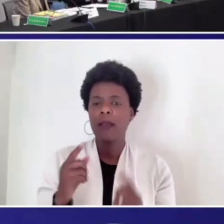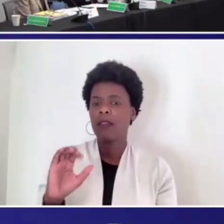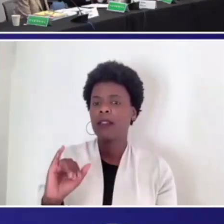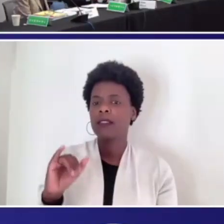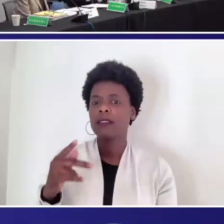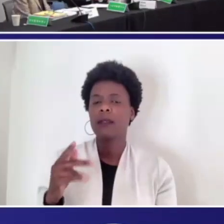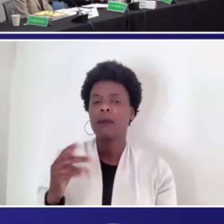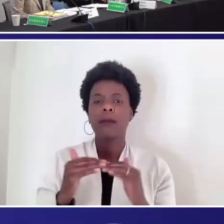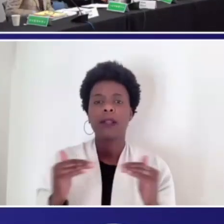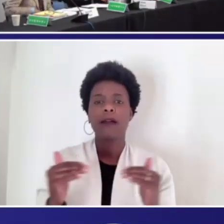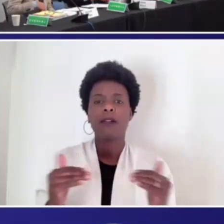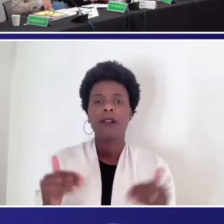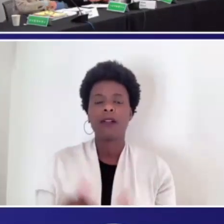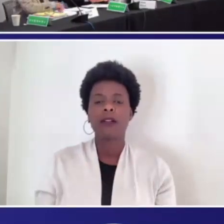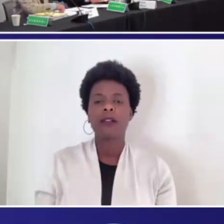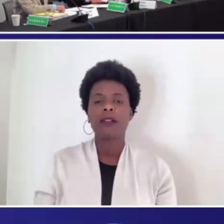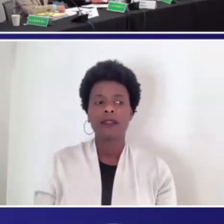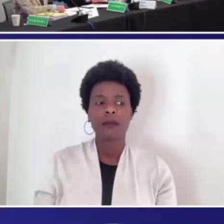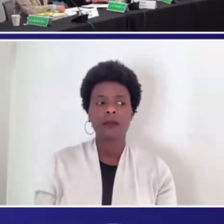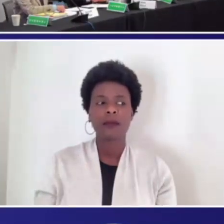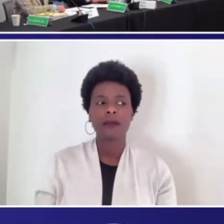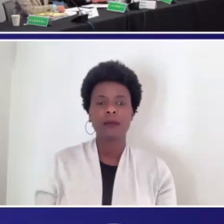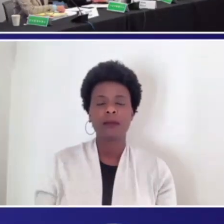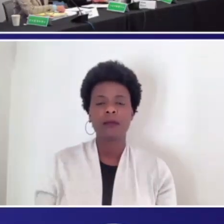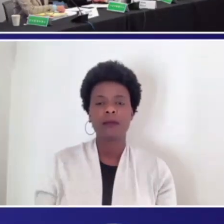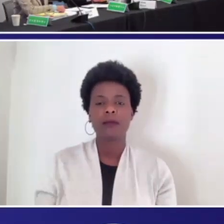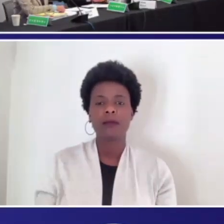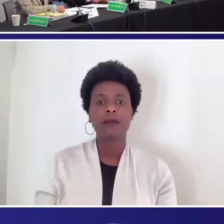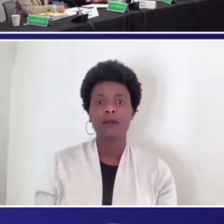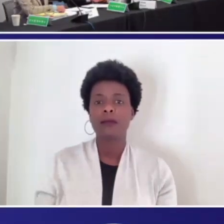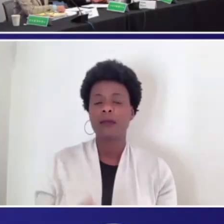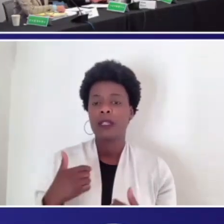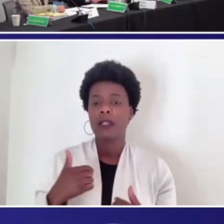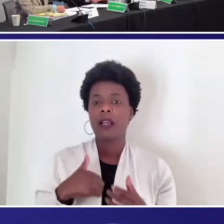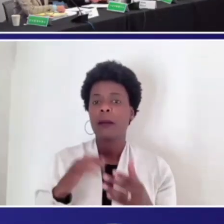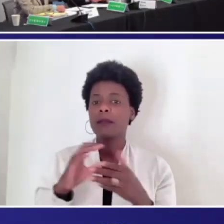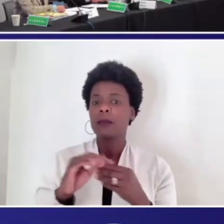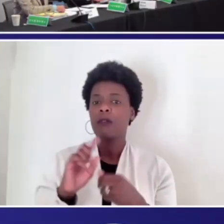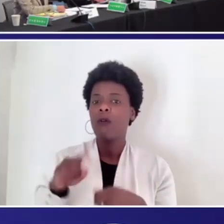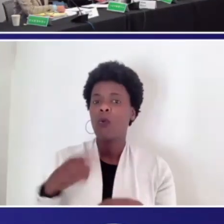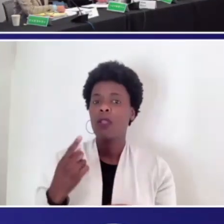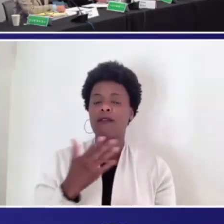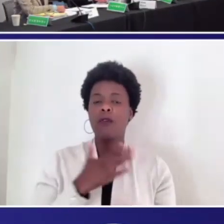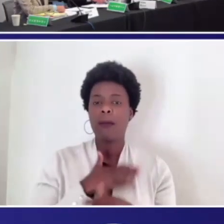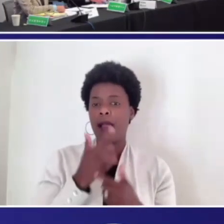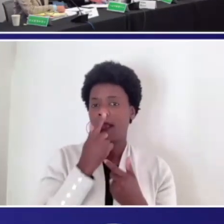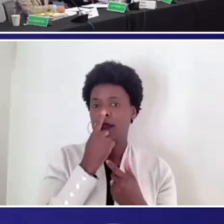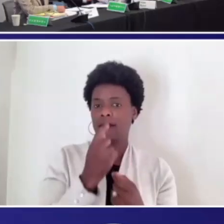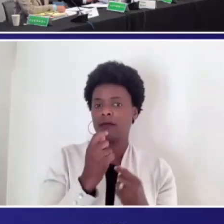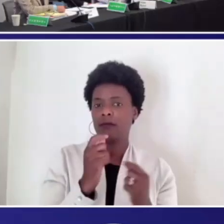I don't necessarily, and I am speaking only for my constituency right now, to be totally clear --